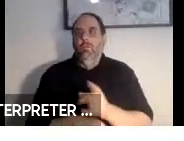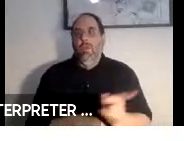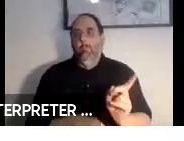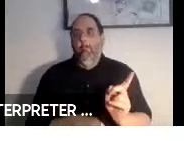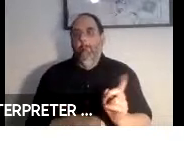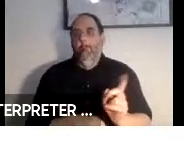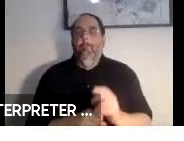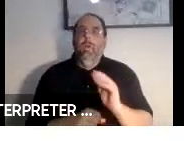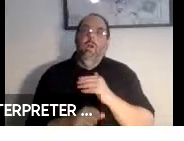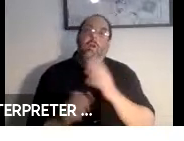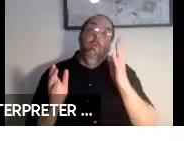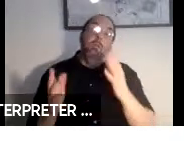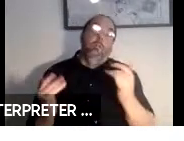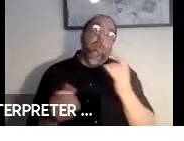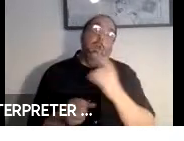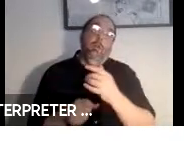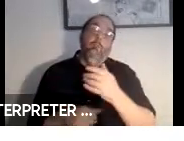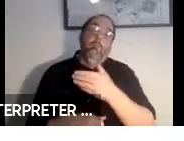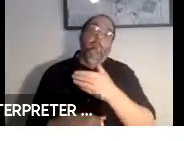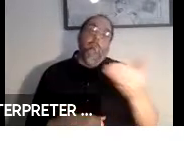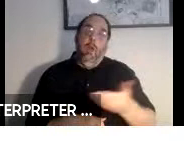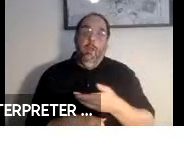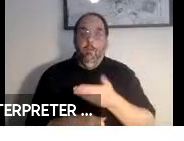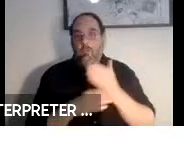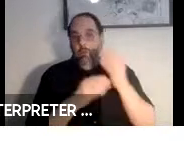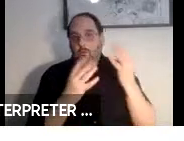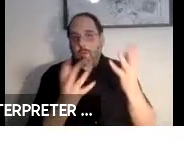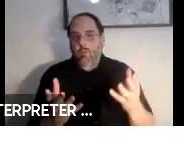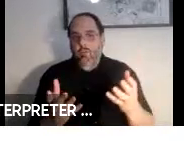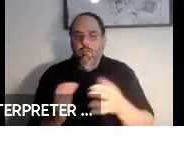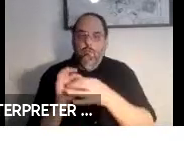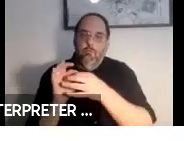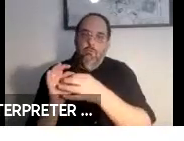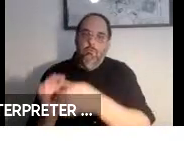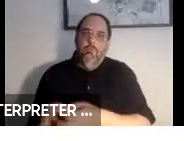Our speakers have been invited to share information related to the accessible design